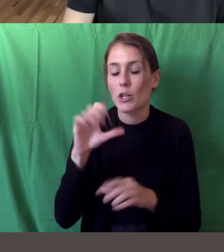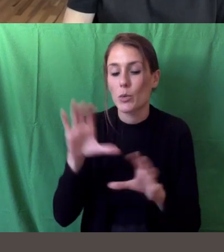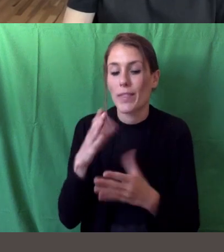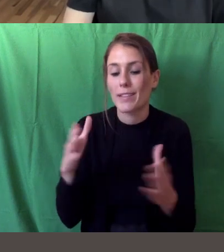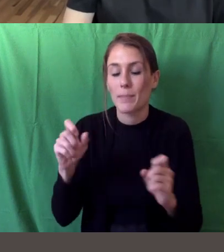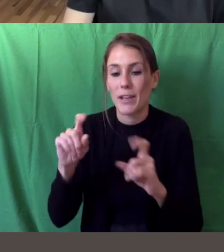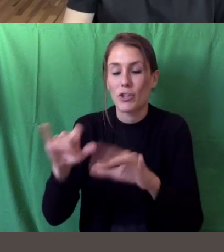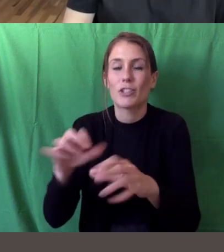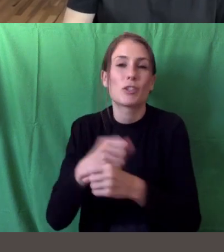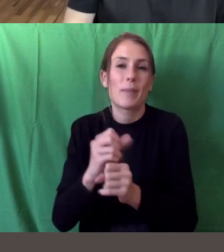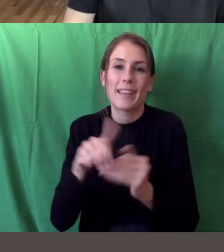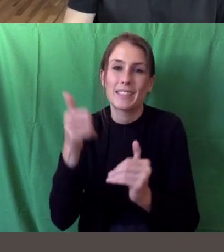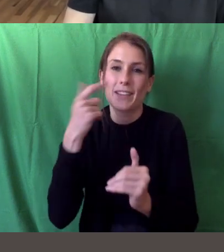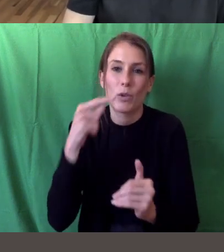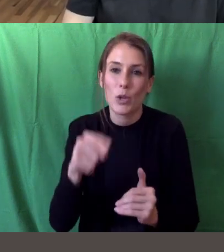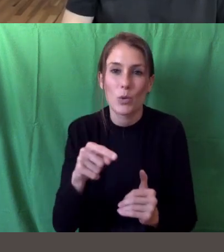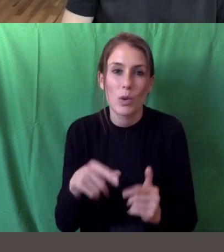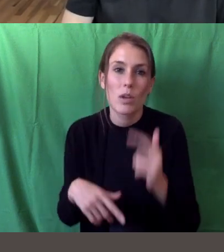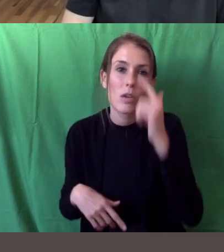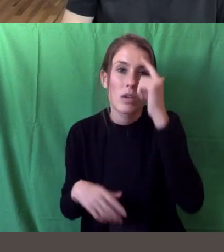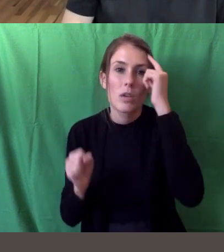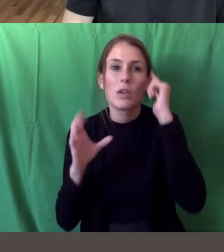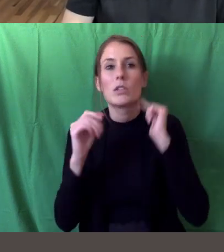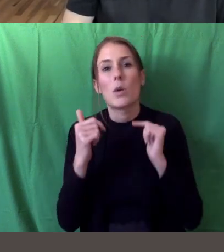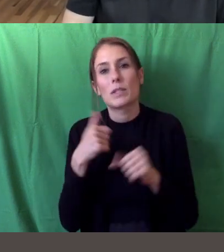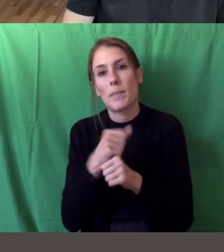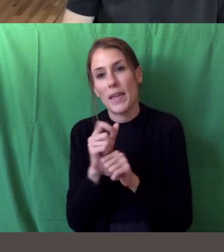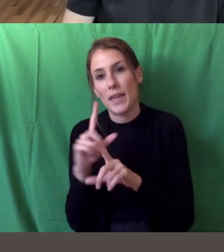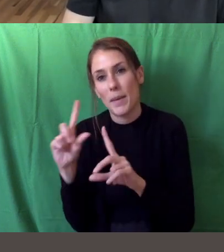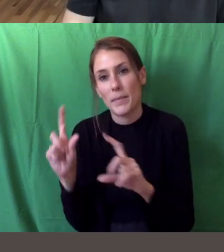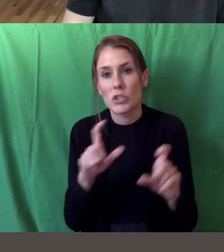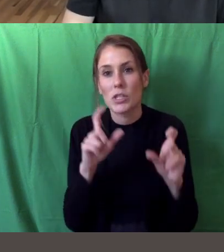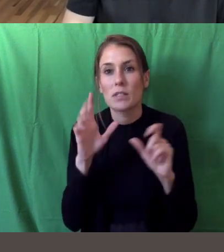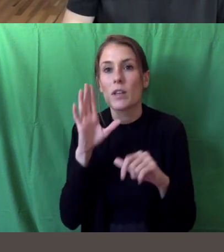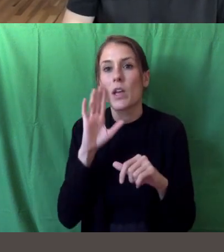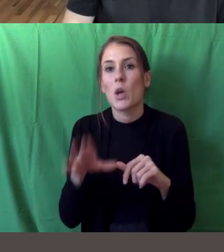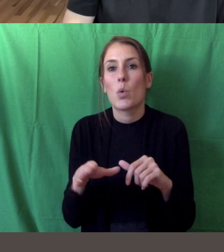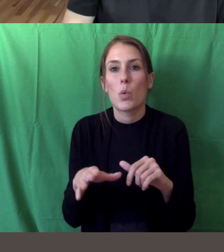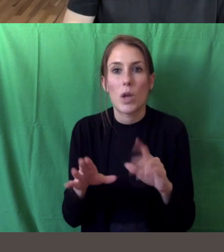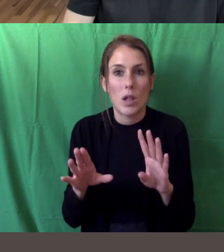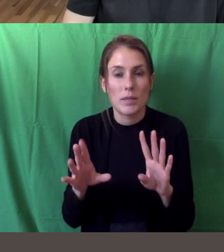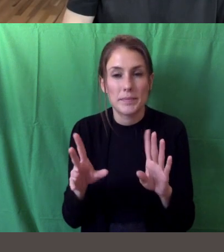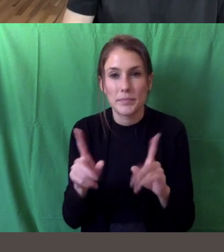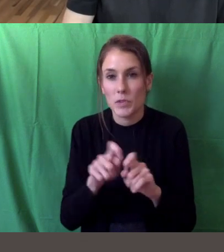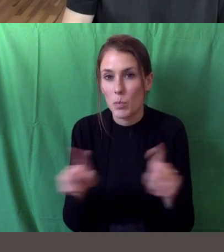It's just making things easy for you. So it's going off and it's making images. It's going to provision and deploy code.